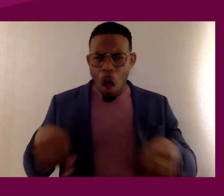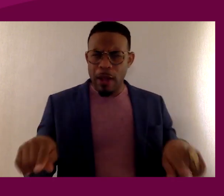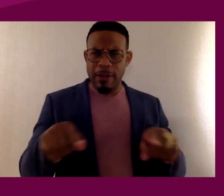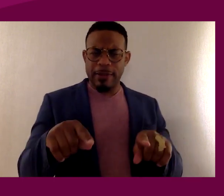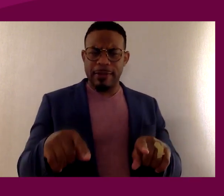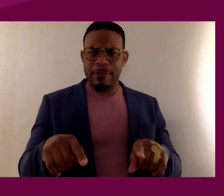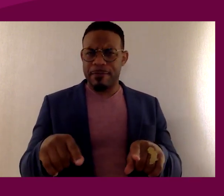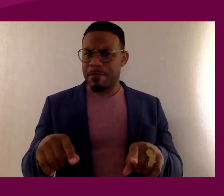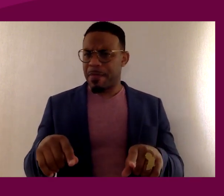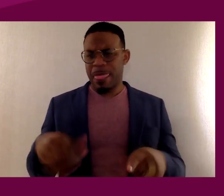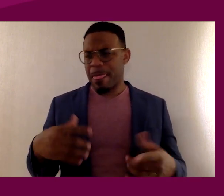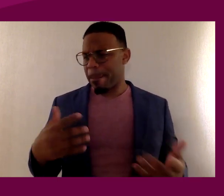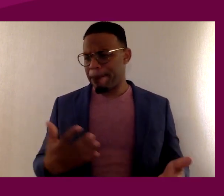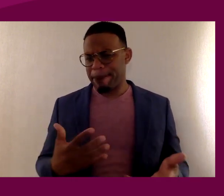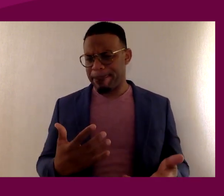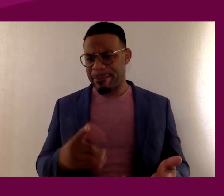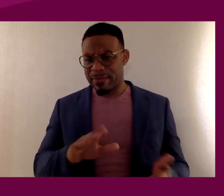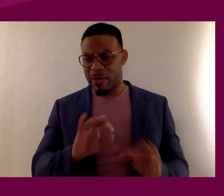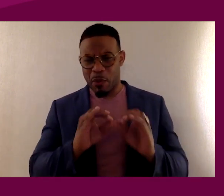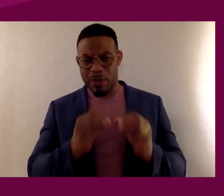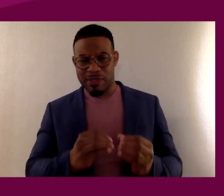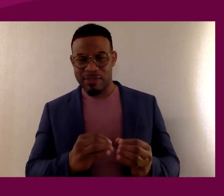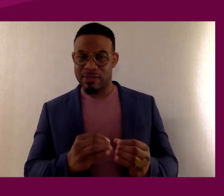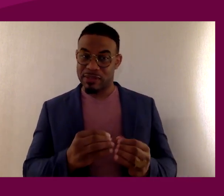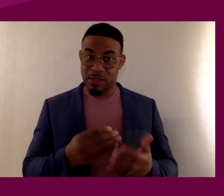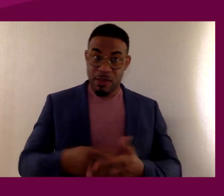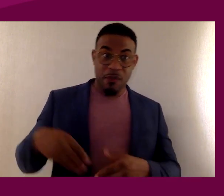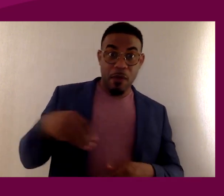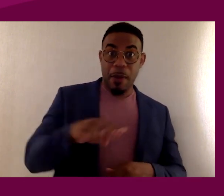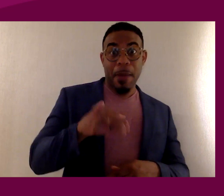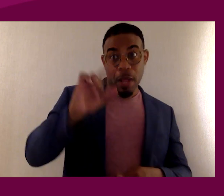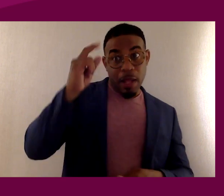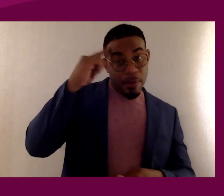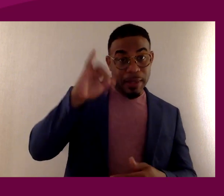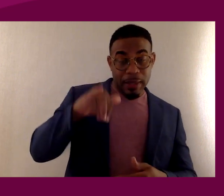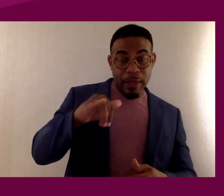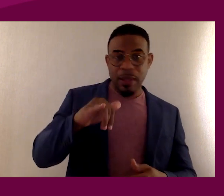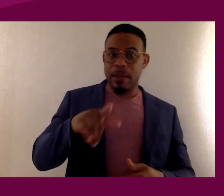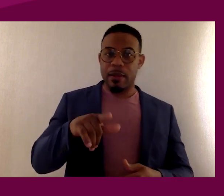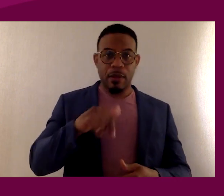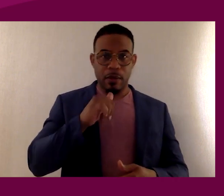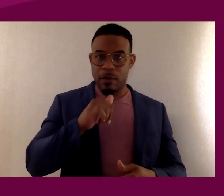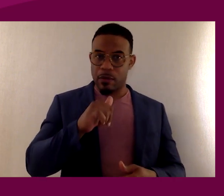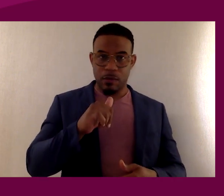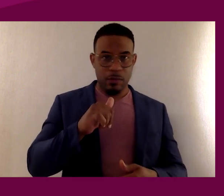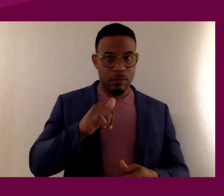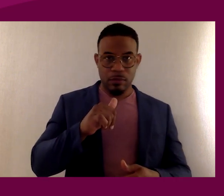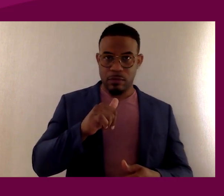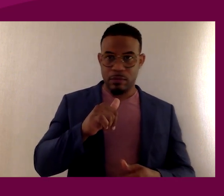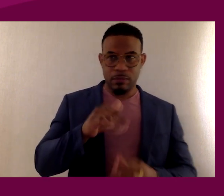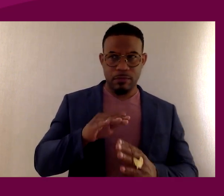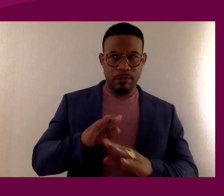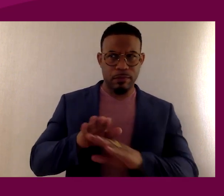society. All of them, their organization was funded by the government and you don't